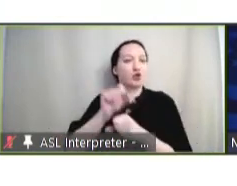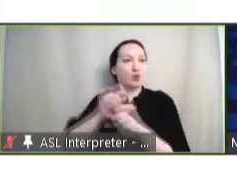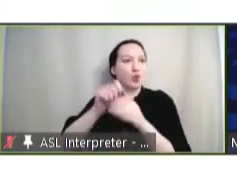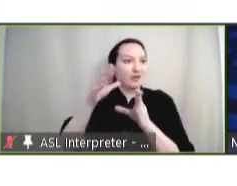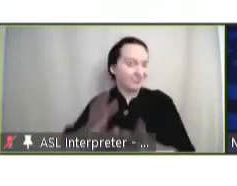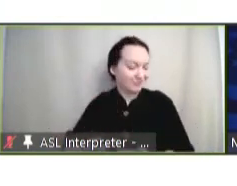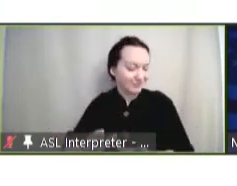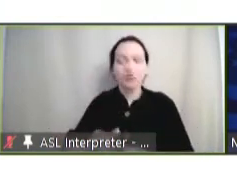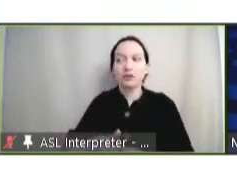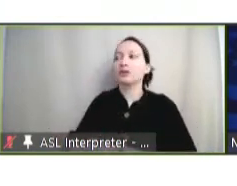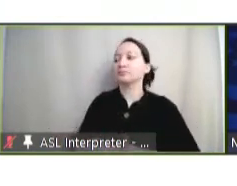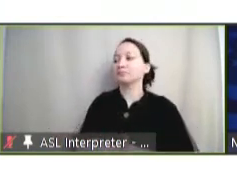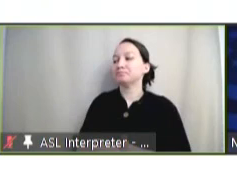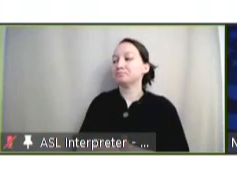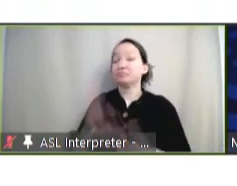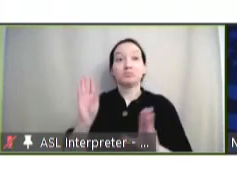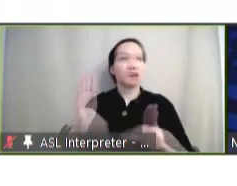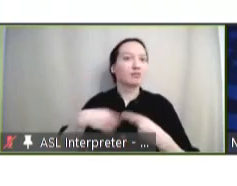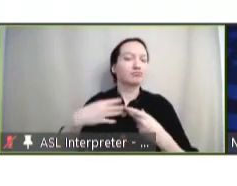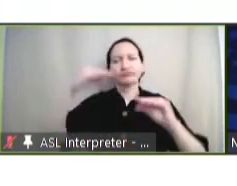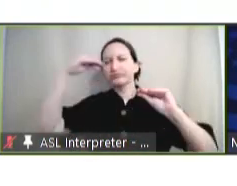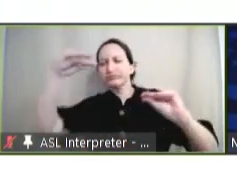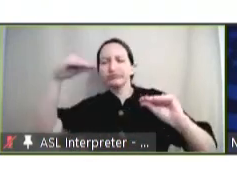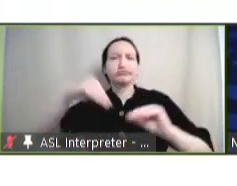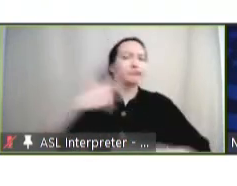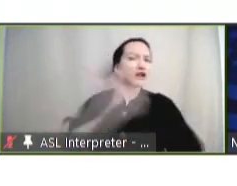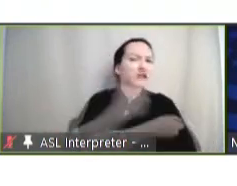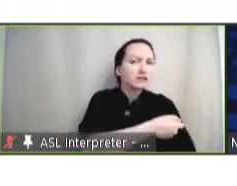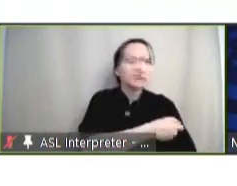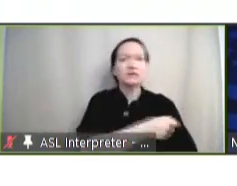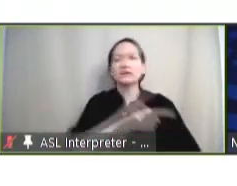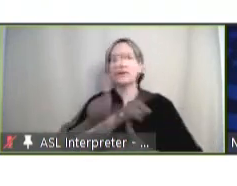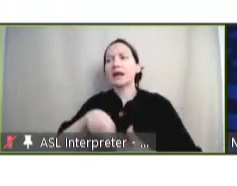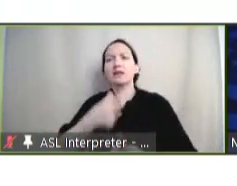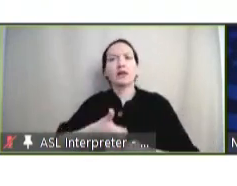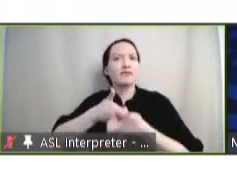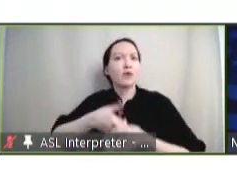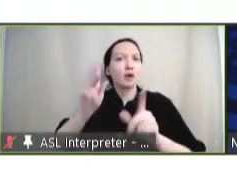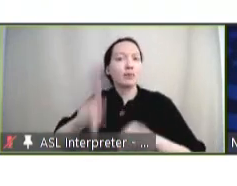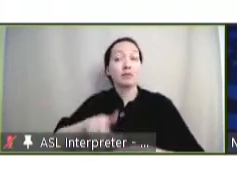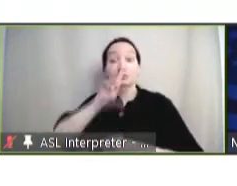to provide some education around vaccines and then follow it up with actually on-site vaccination